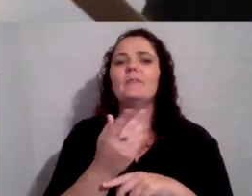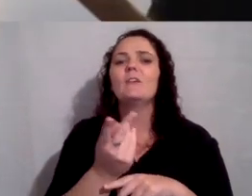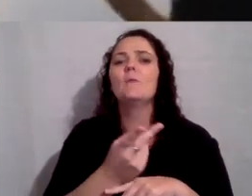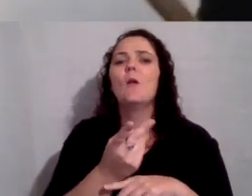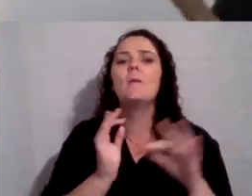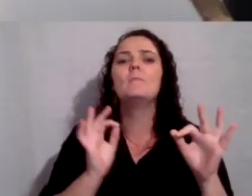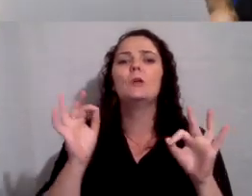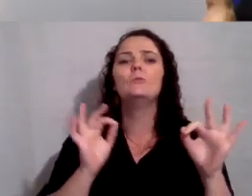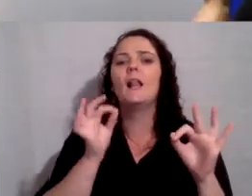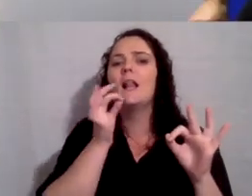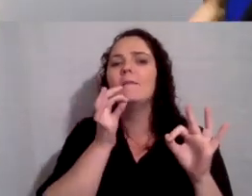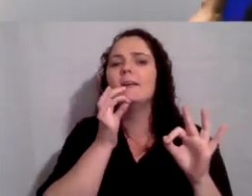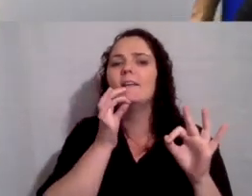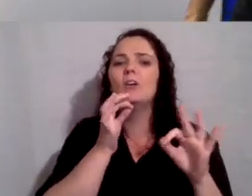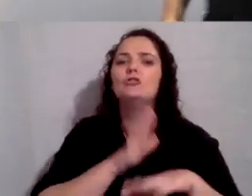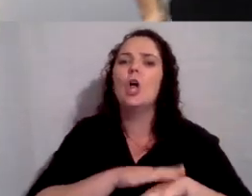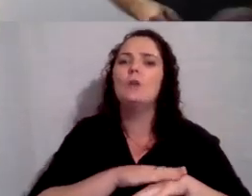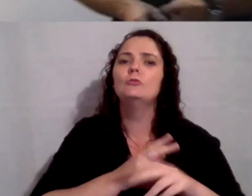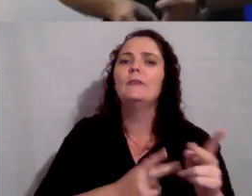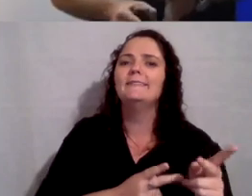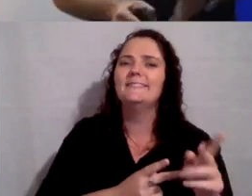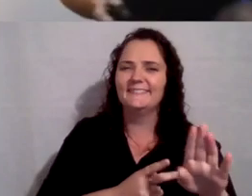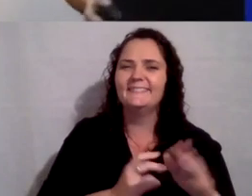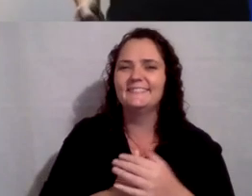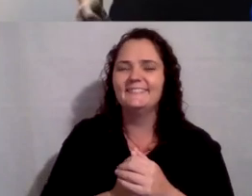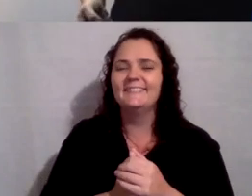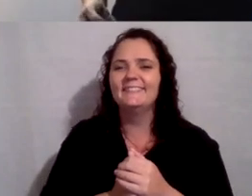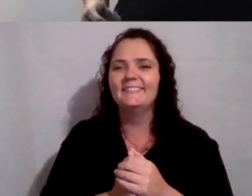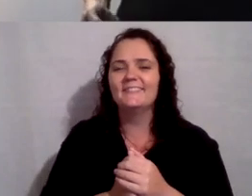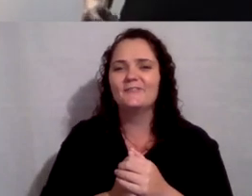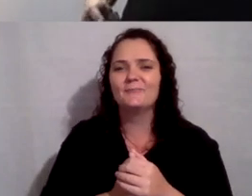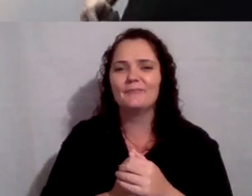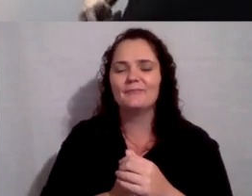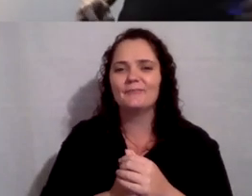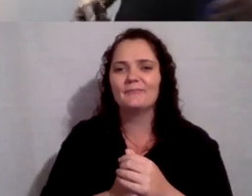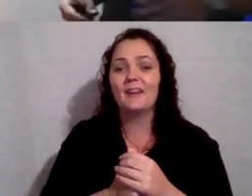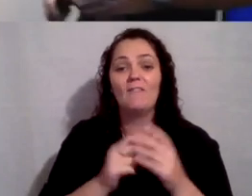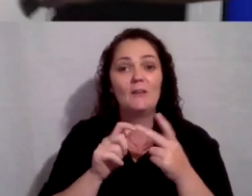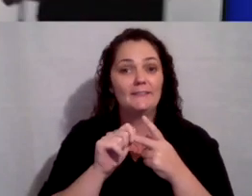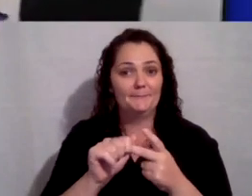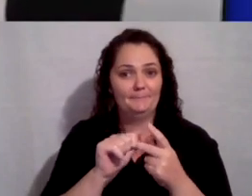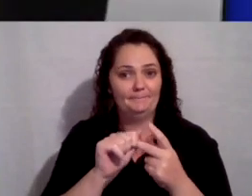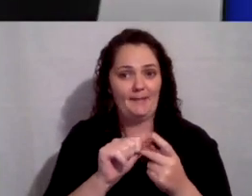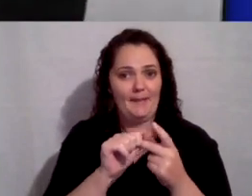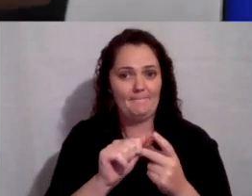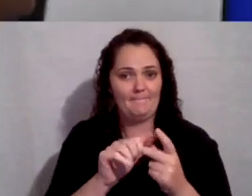a moment here to rest before we go on to the next one. For the next drawing that we do, we're actually going to now